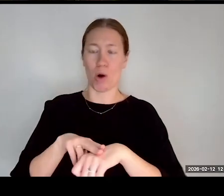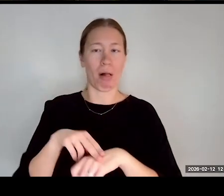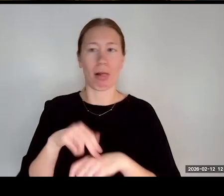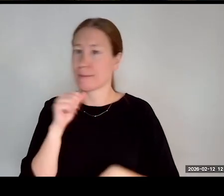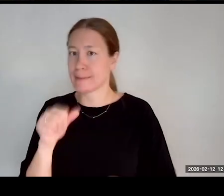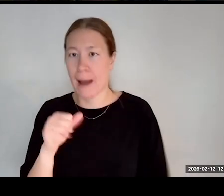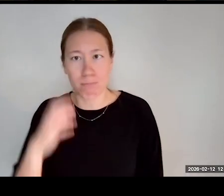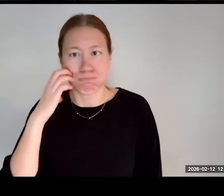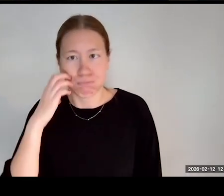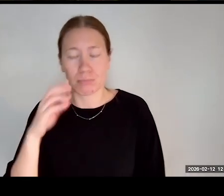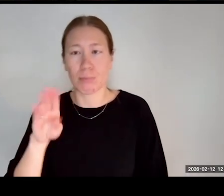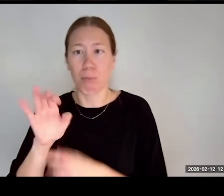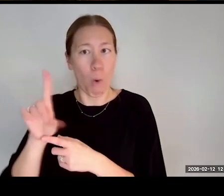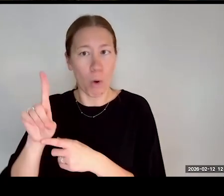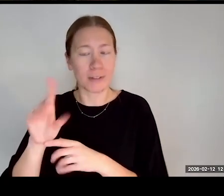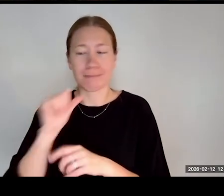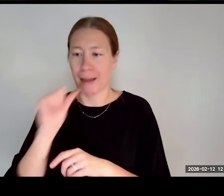Again, that's gonna make it a lot harder to read and get through.